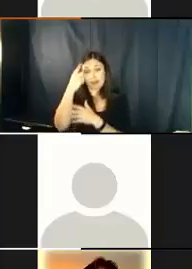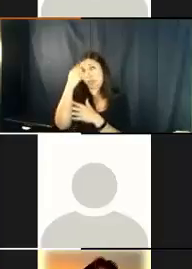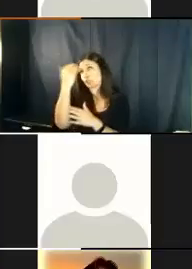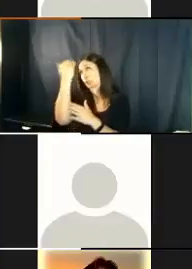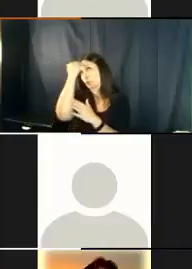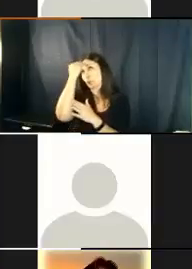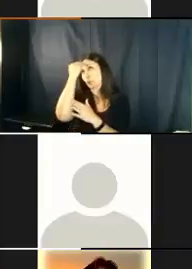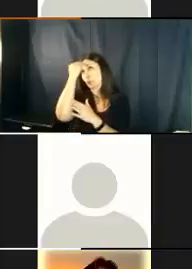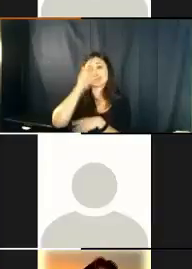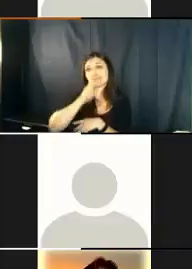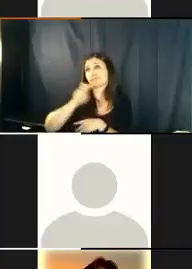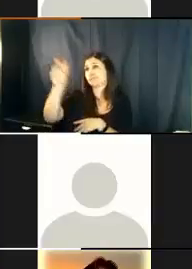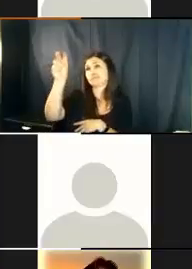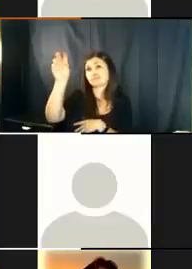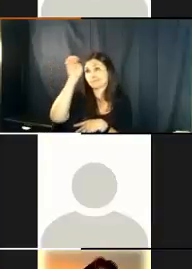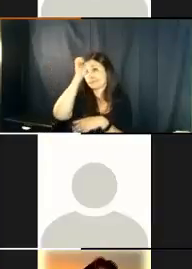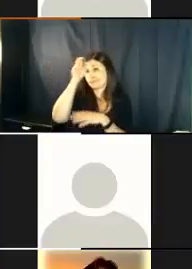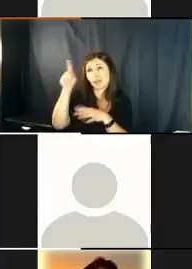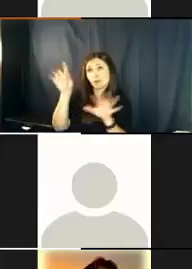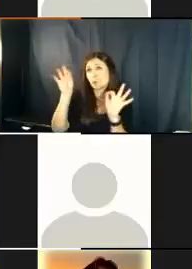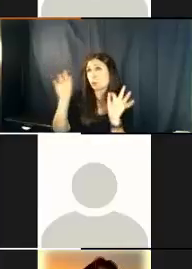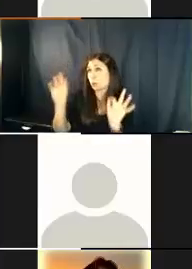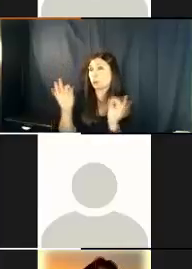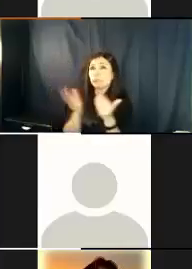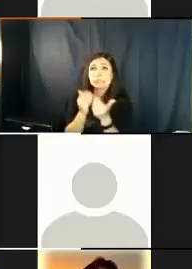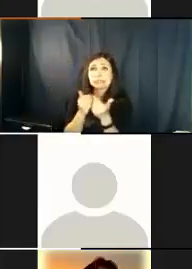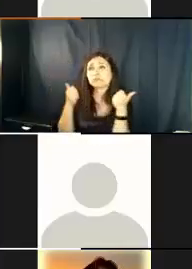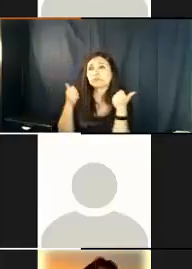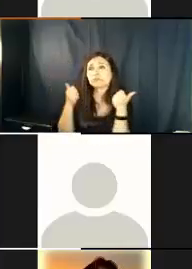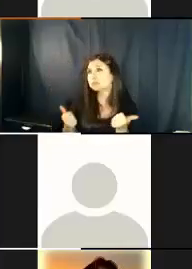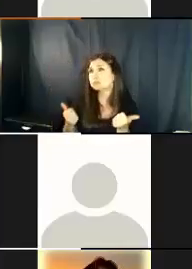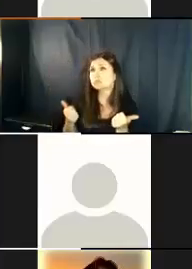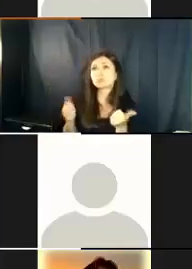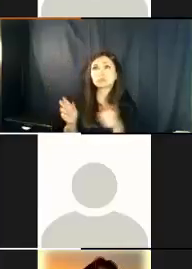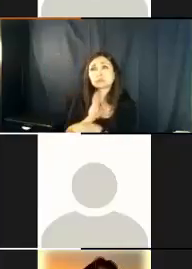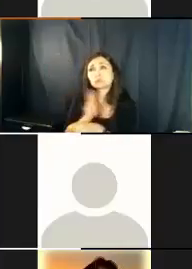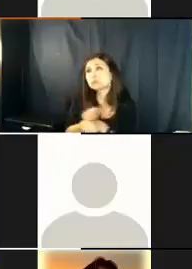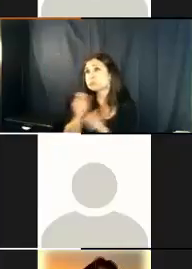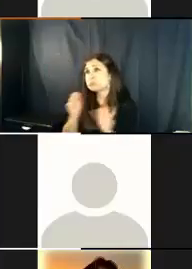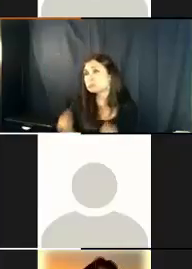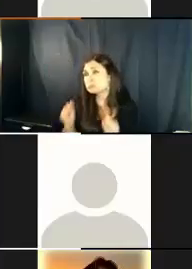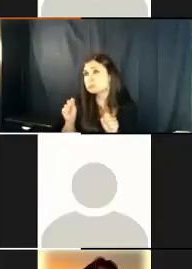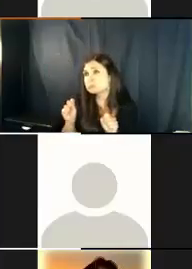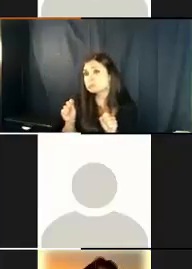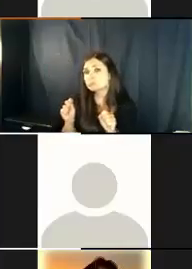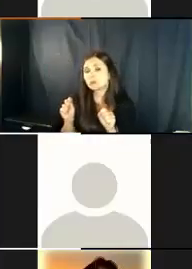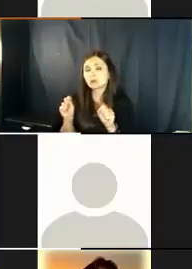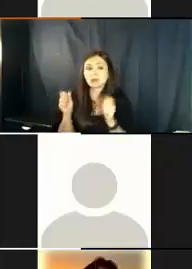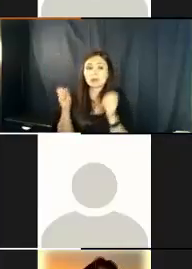in my life and that was going to be practical to me. and as life turns out I actually wound